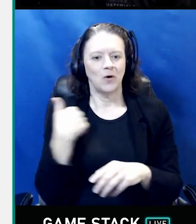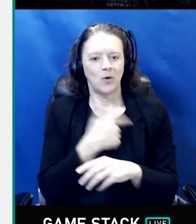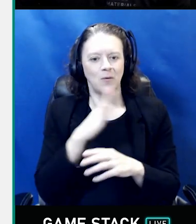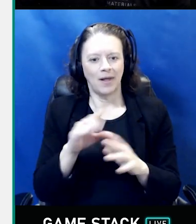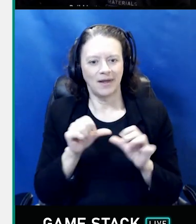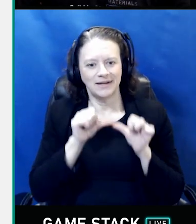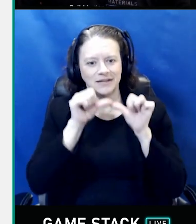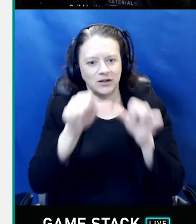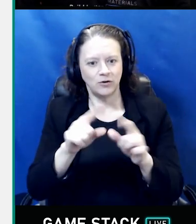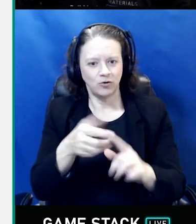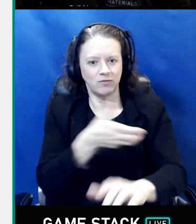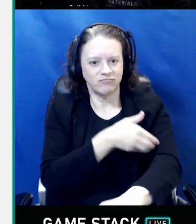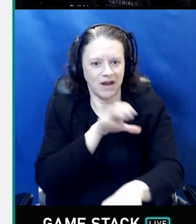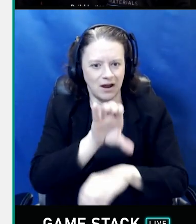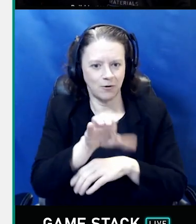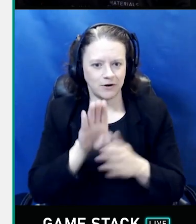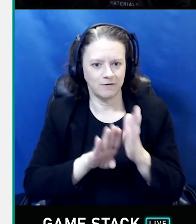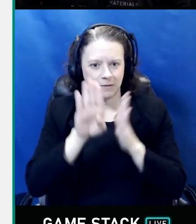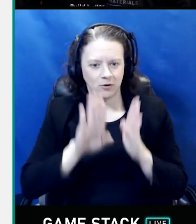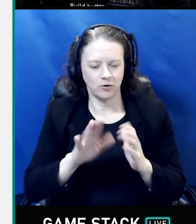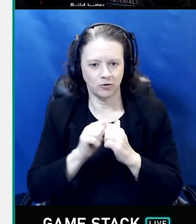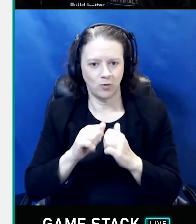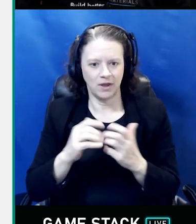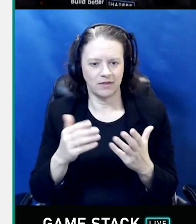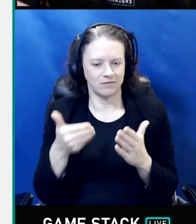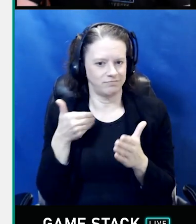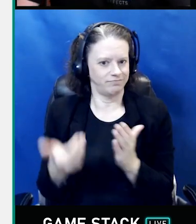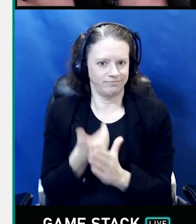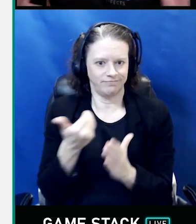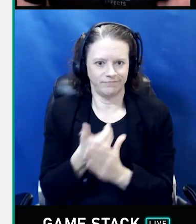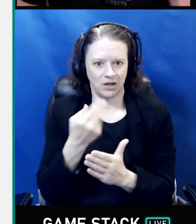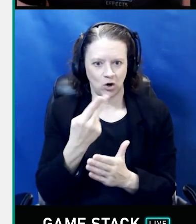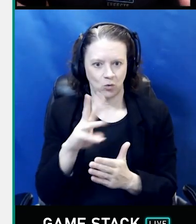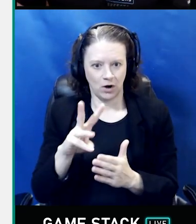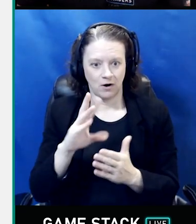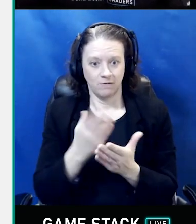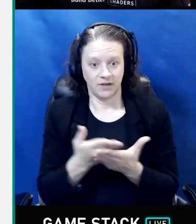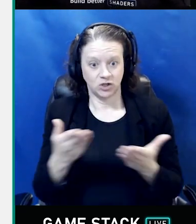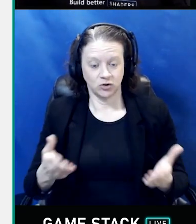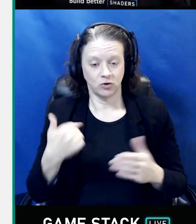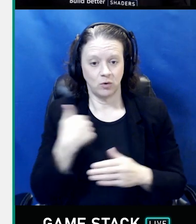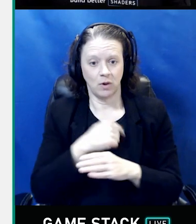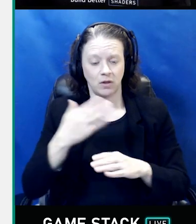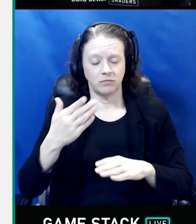with the latest hardware features. We will continue to improve the language to make it more writable,